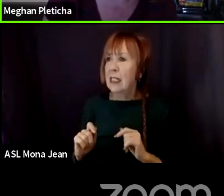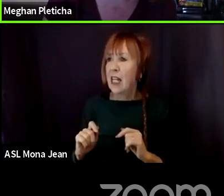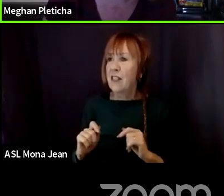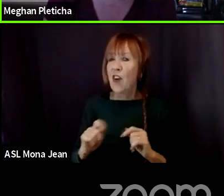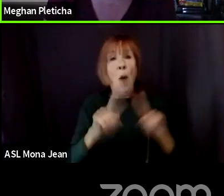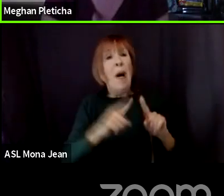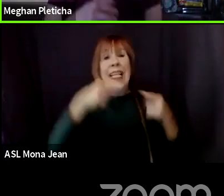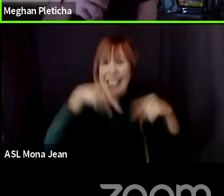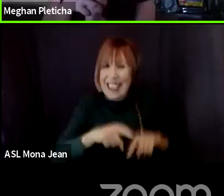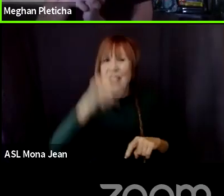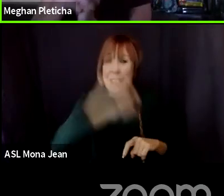Yeah.